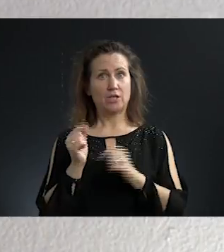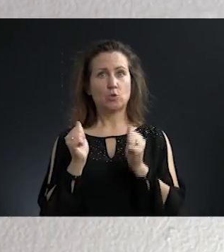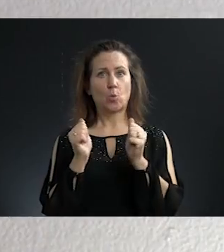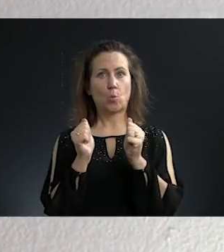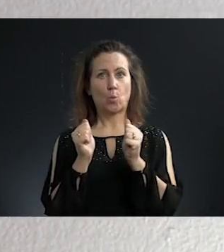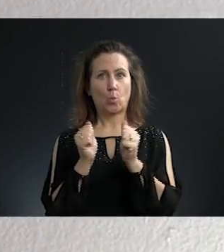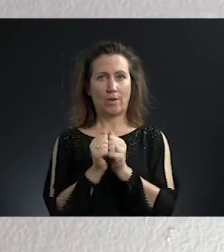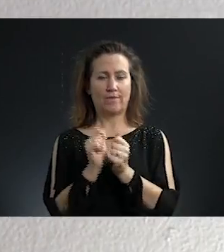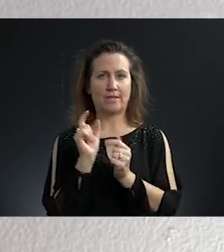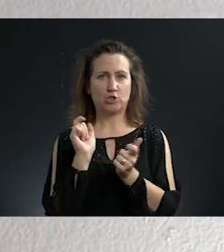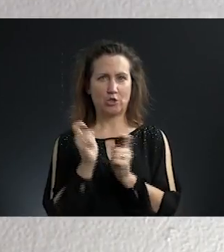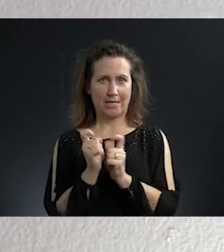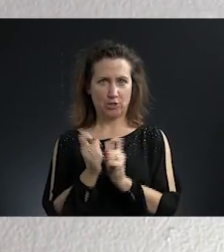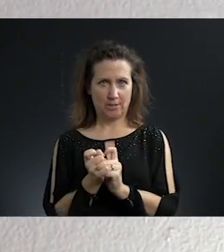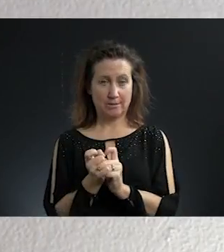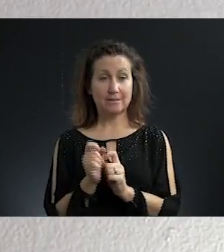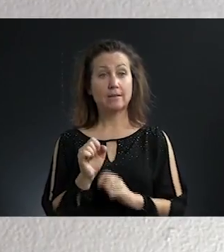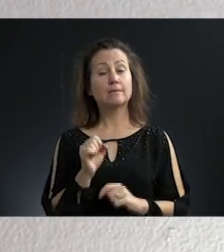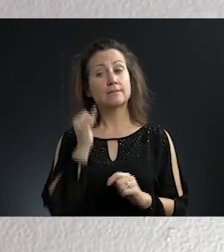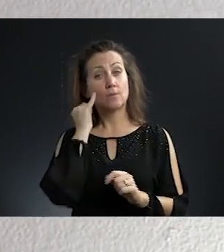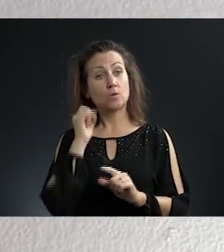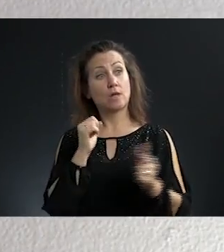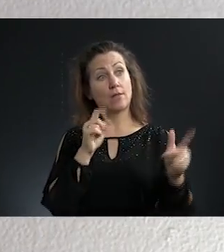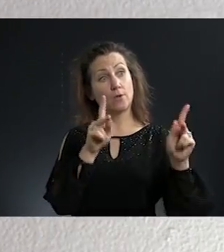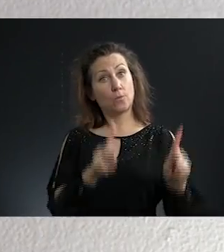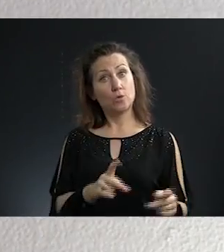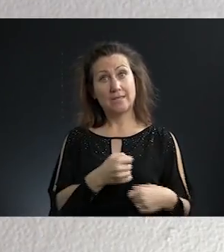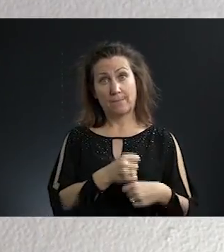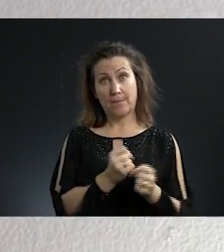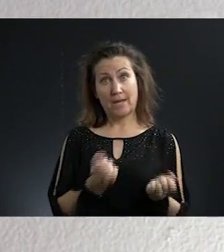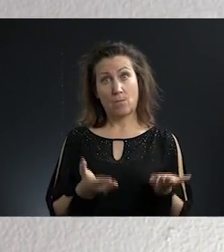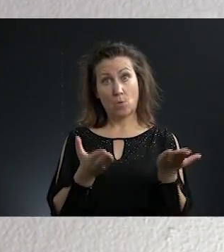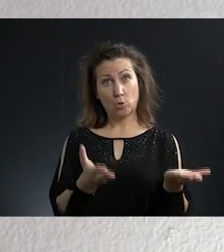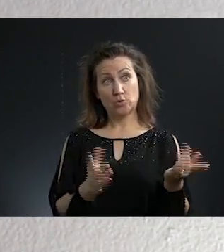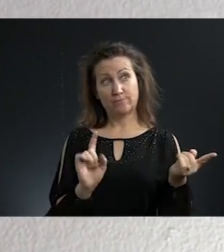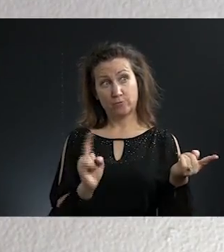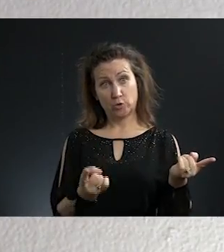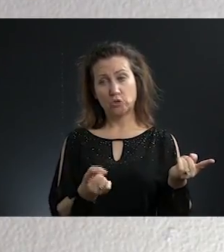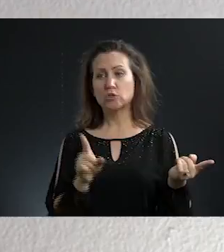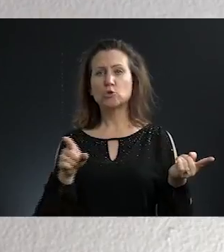If someone else made [the] motion you [can] take this opportunity now to second that motion